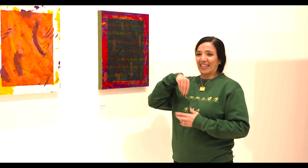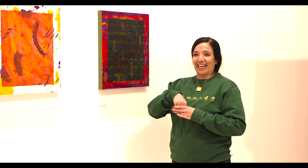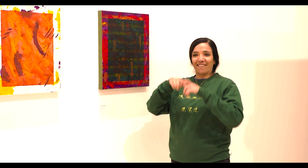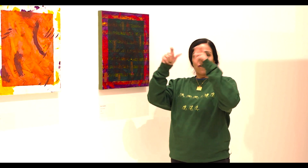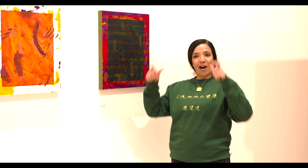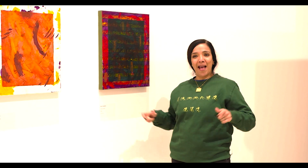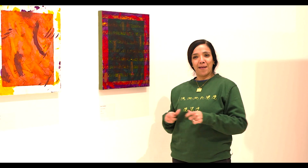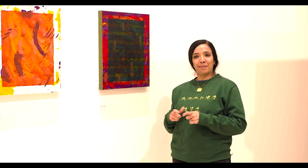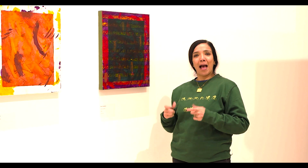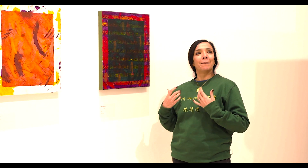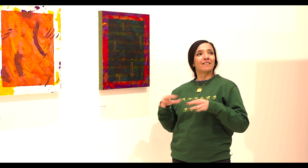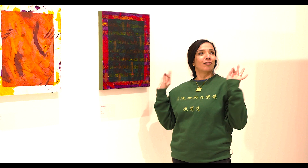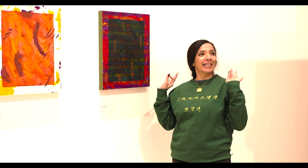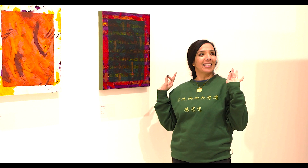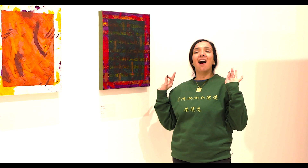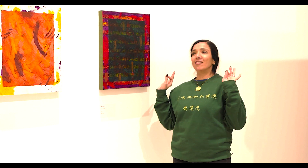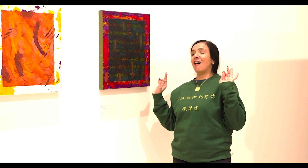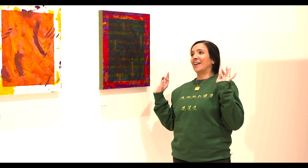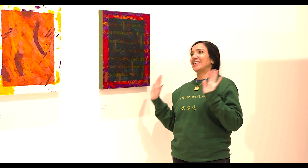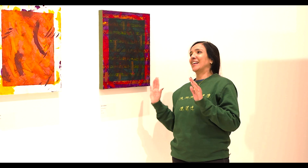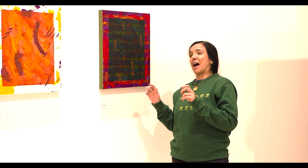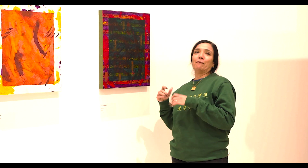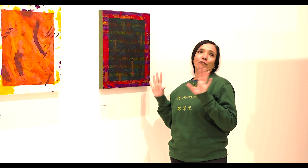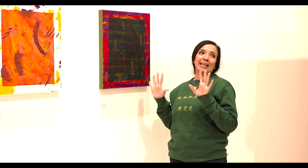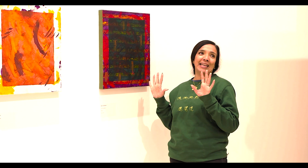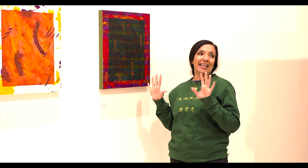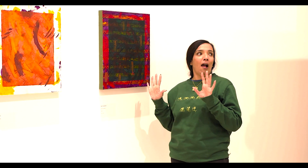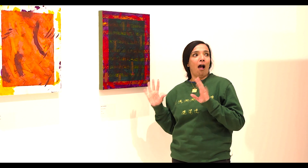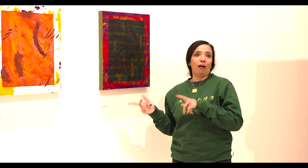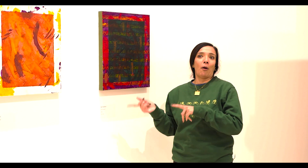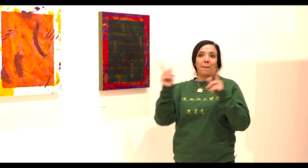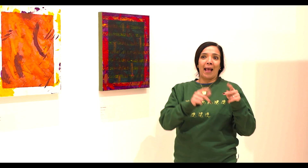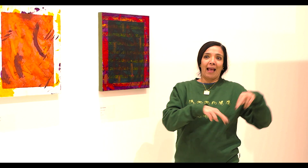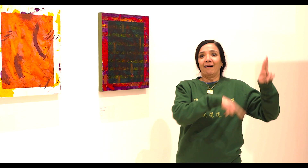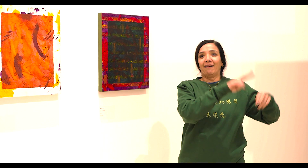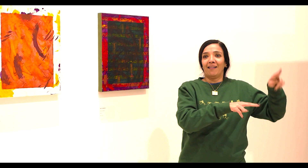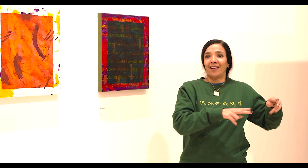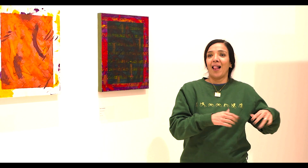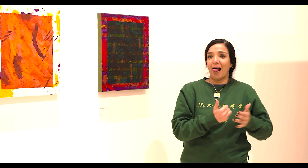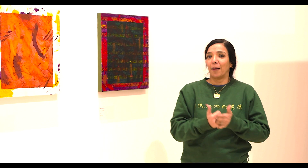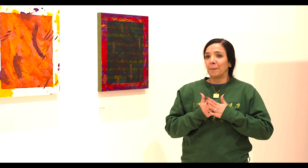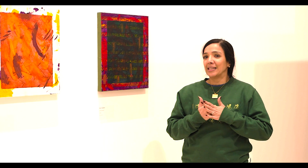and I'm not in the frame. I'm free. So, then I go back to painting the commission piece.